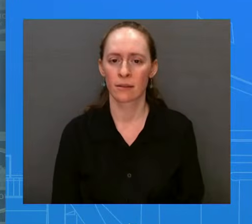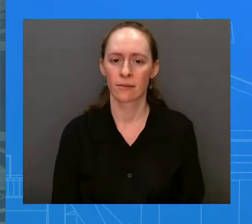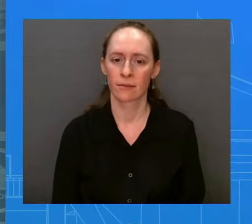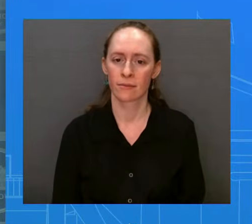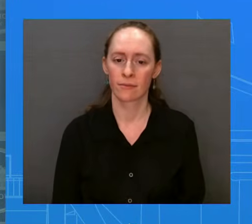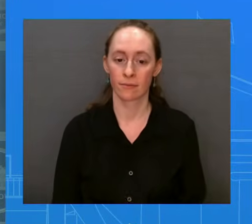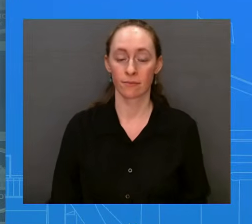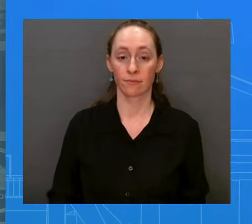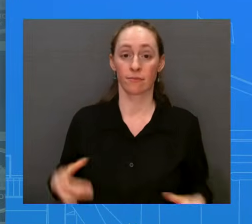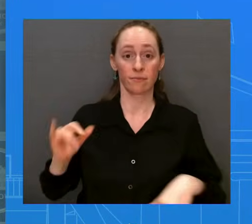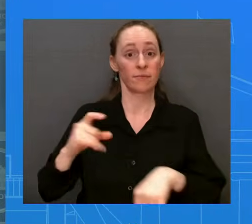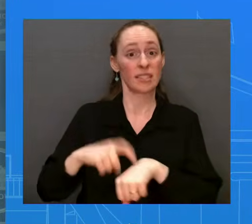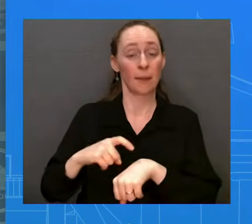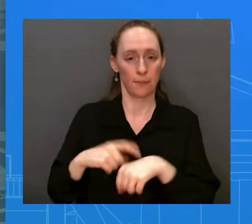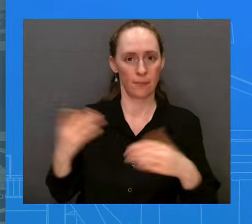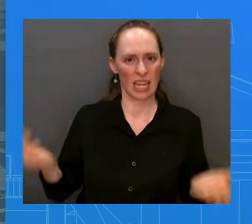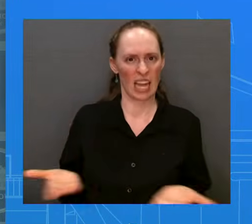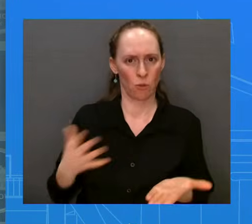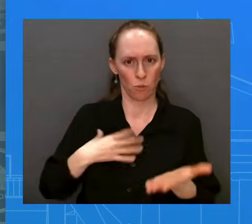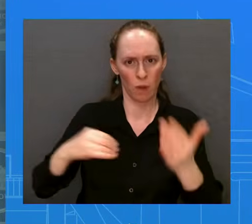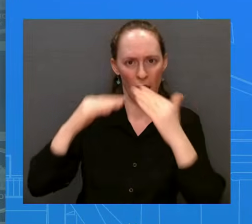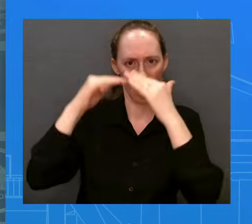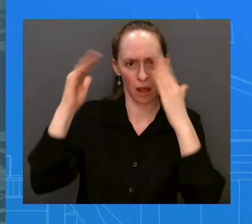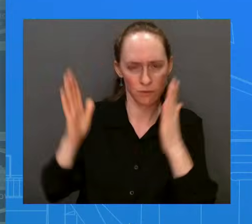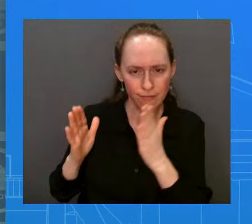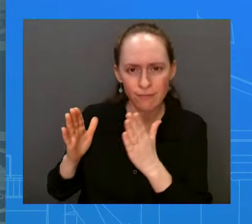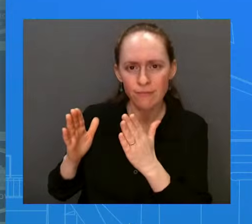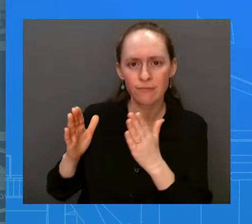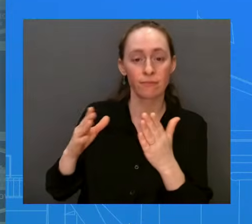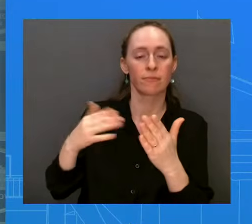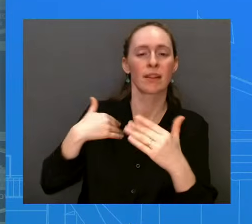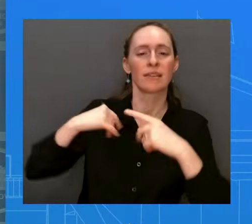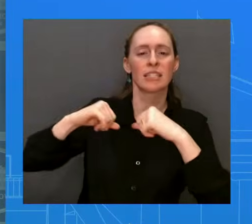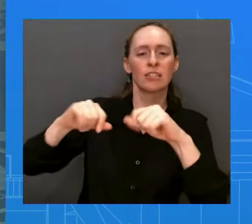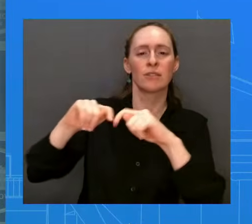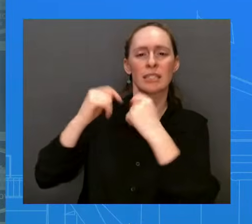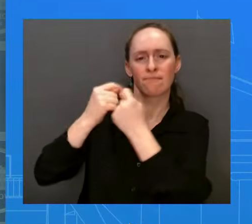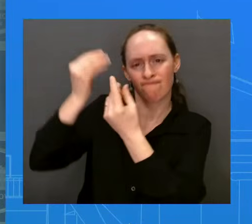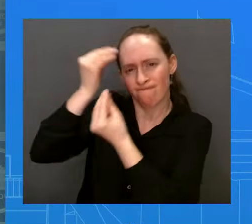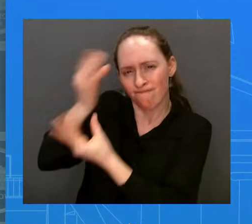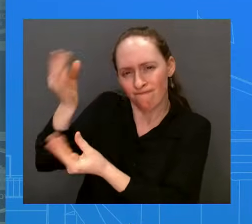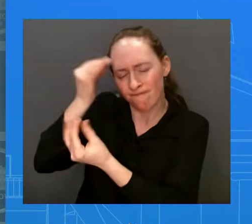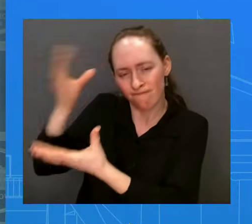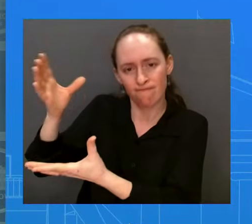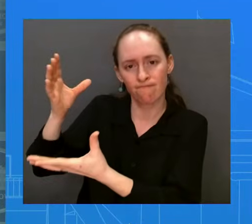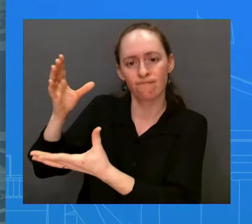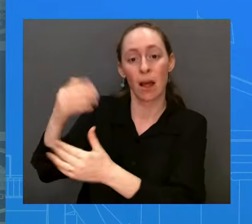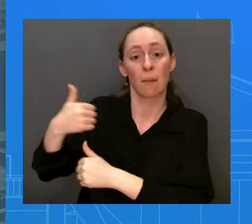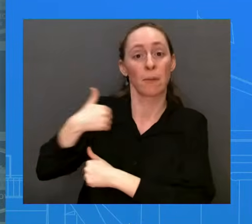and certainly by the military. He made that decision. I don't -- couldn't give you the exact time on the clock,